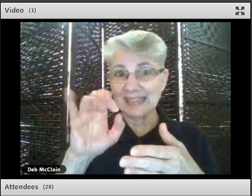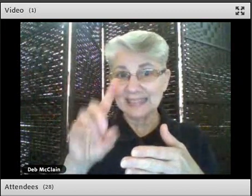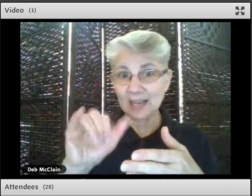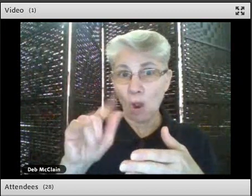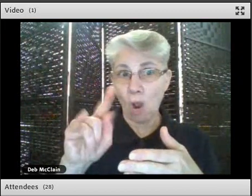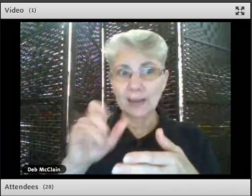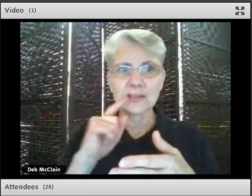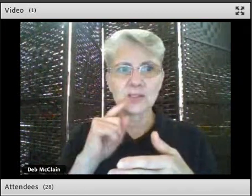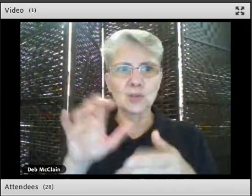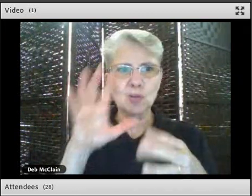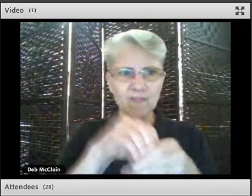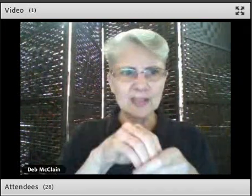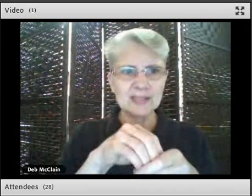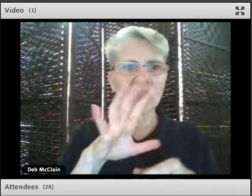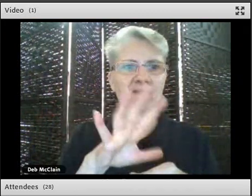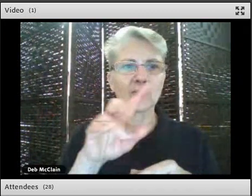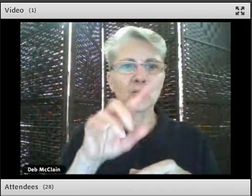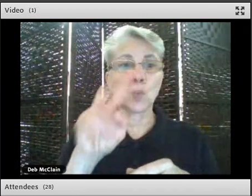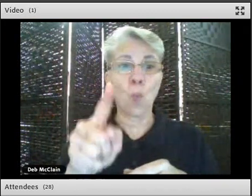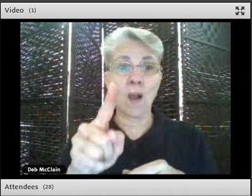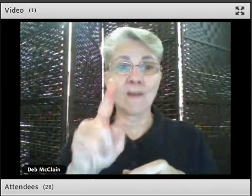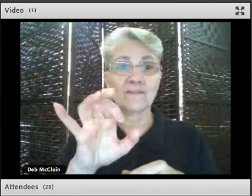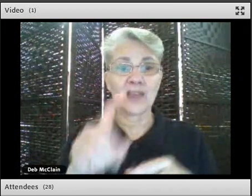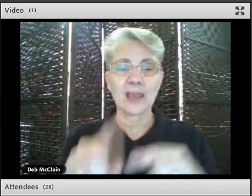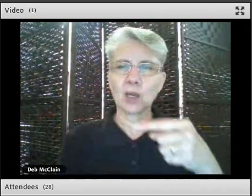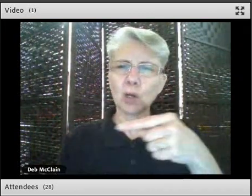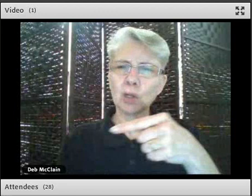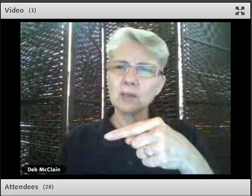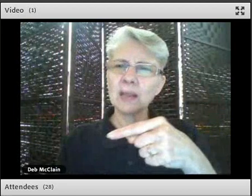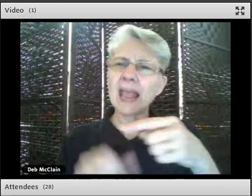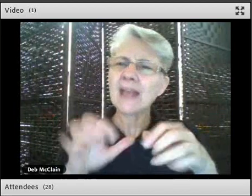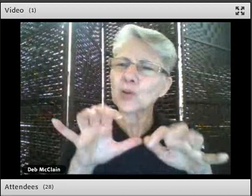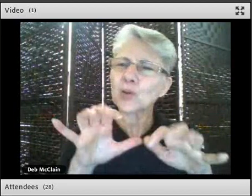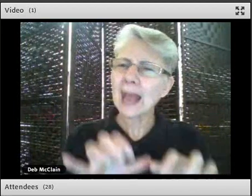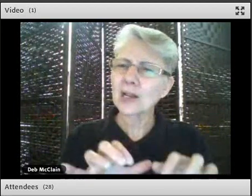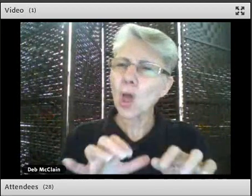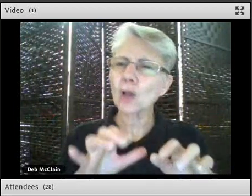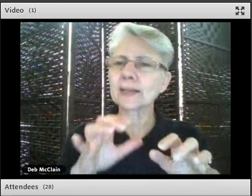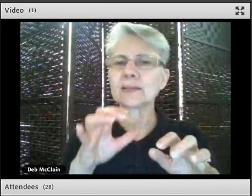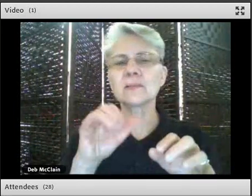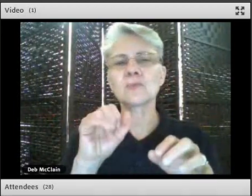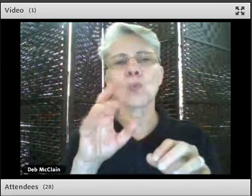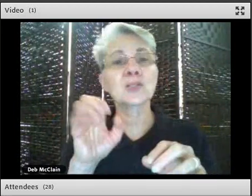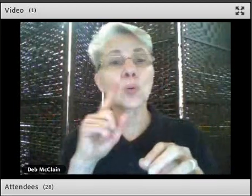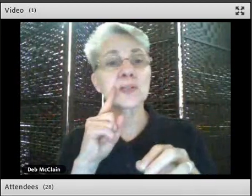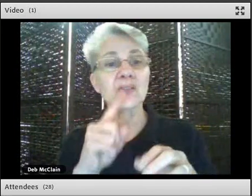that are intended for children, juvenile sound recordings, then it is a core element,